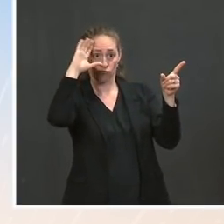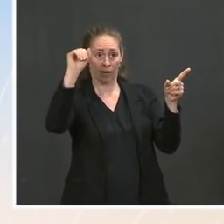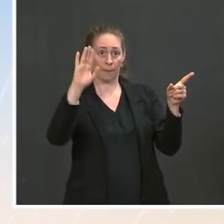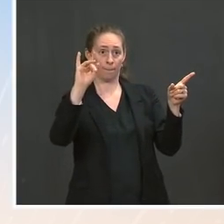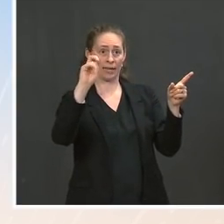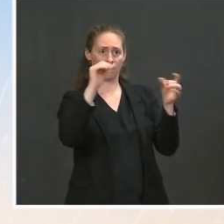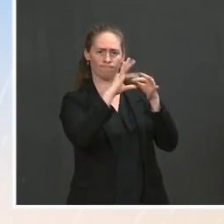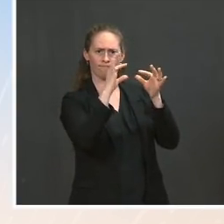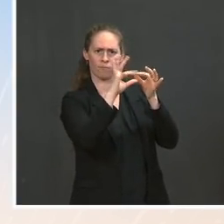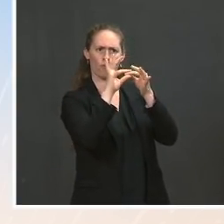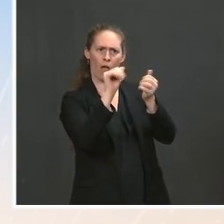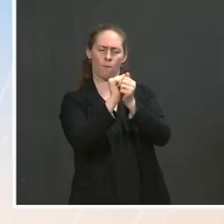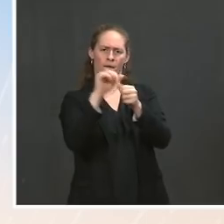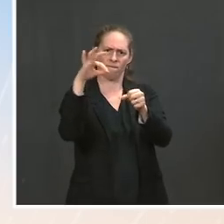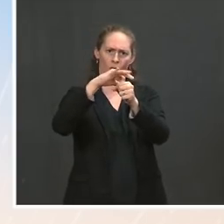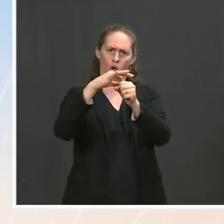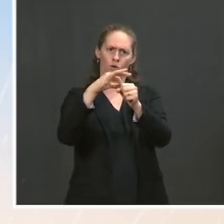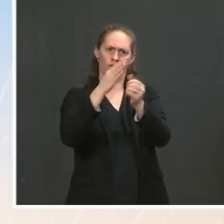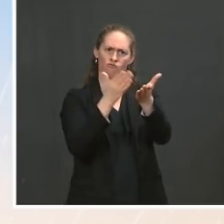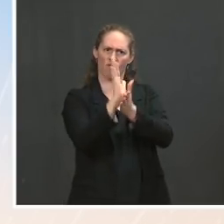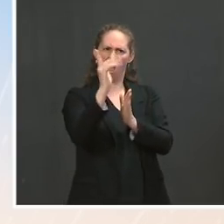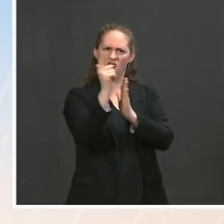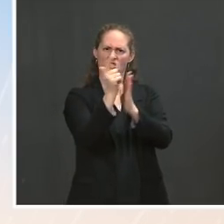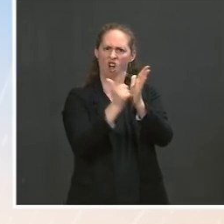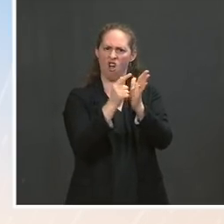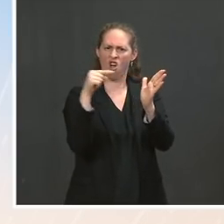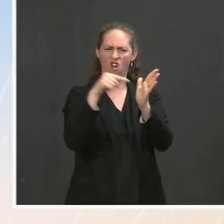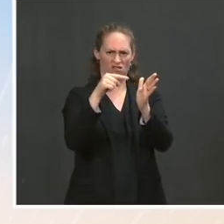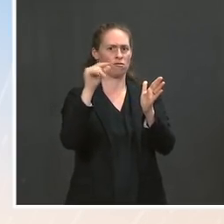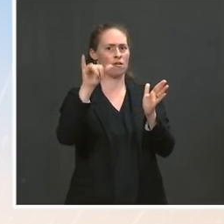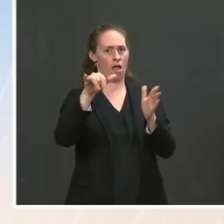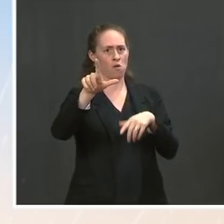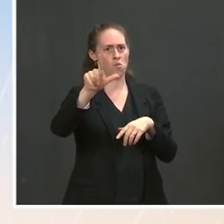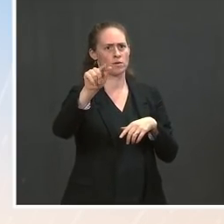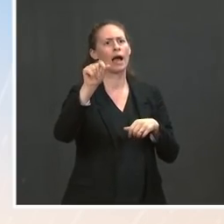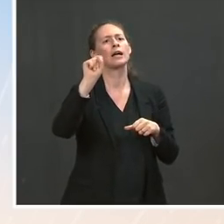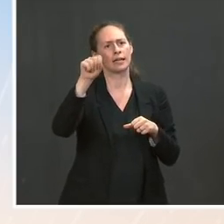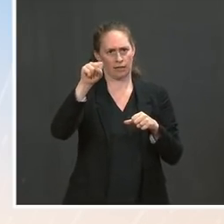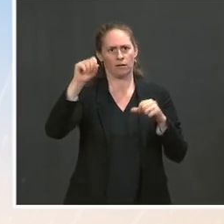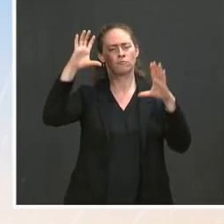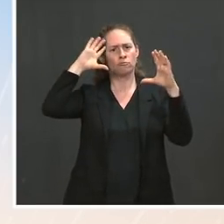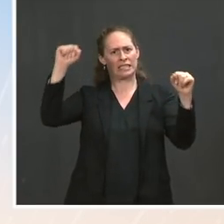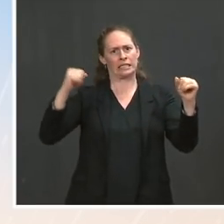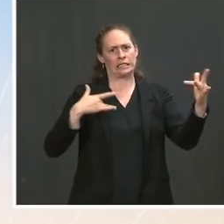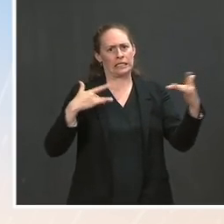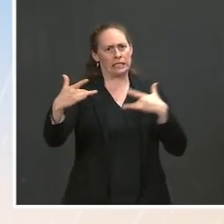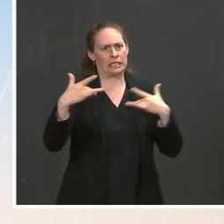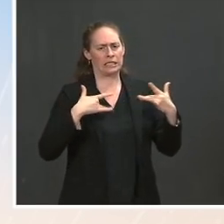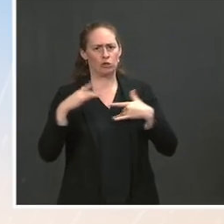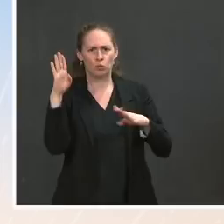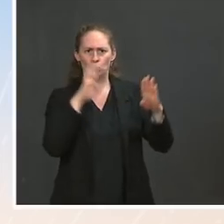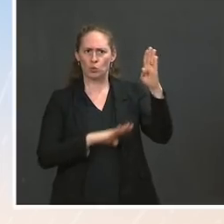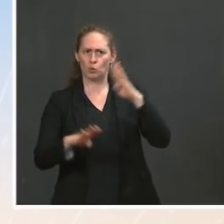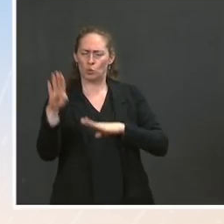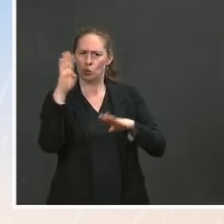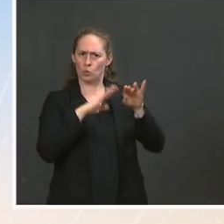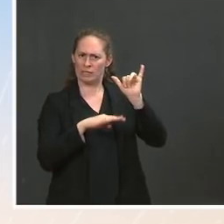I should say, that passed in Georgia. He's worried about how this initiative sets in place